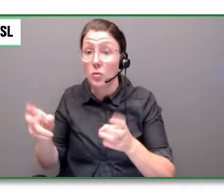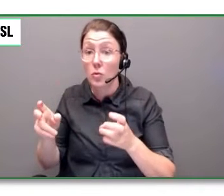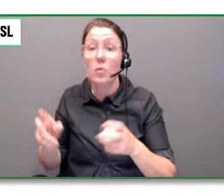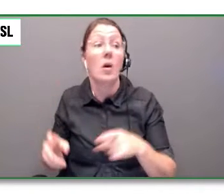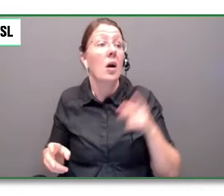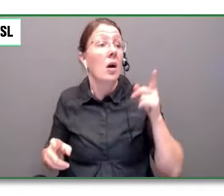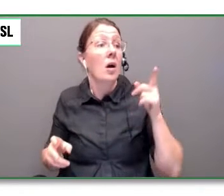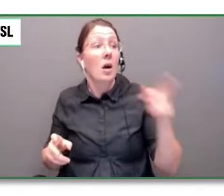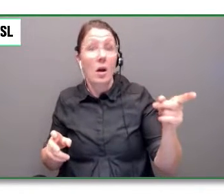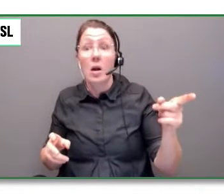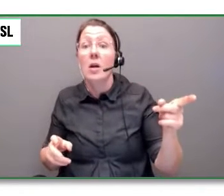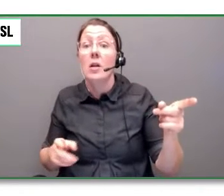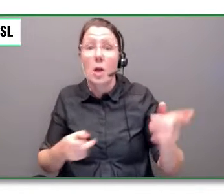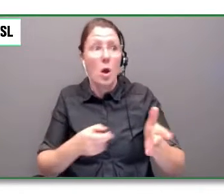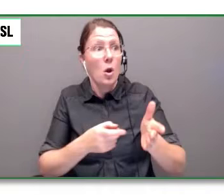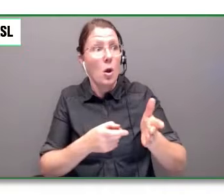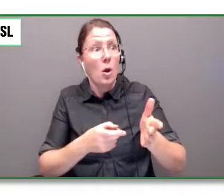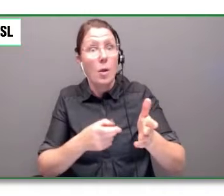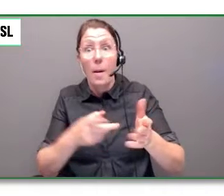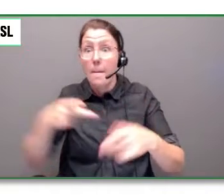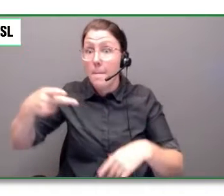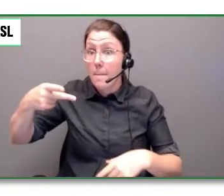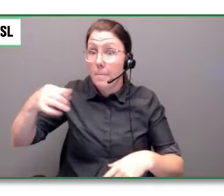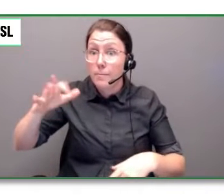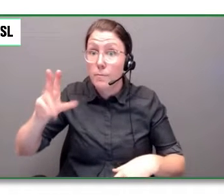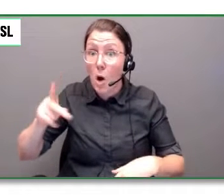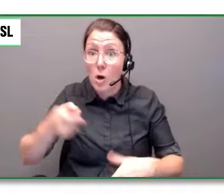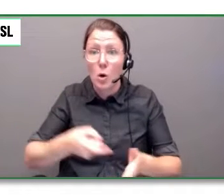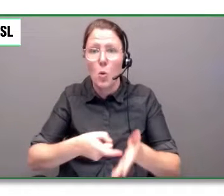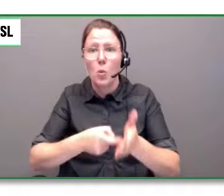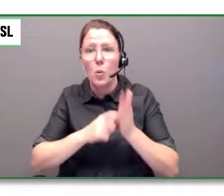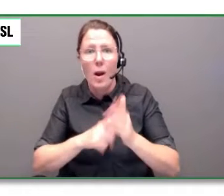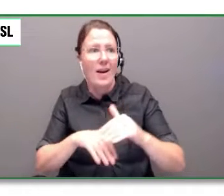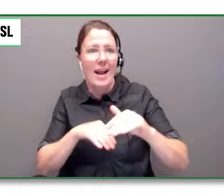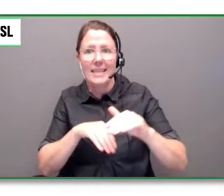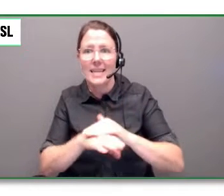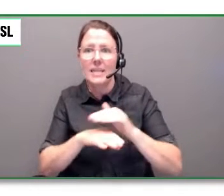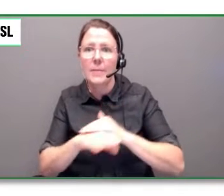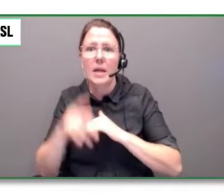people but to their machines, that is to automobiles, motorboats etc. The